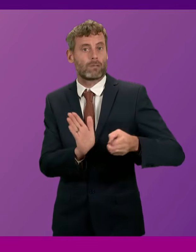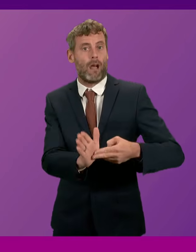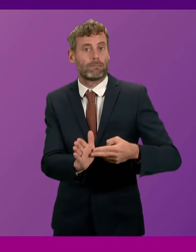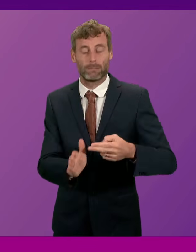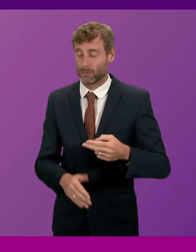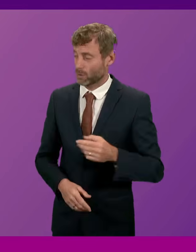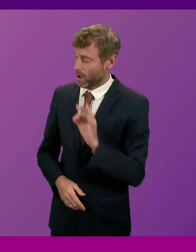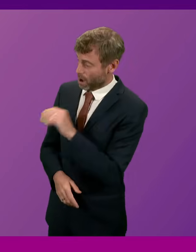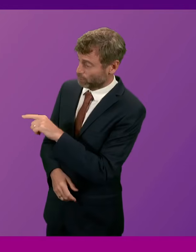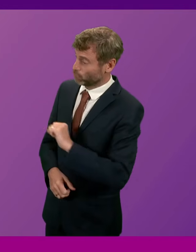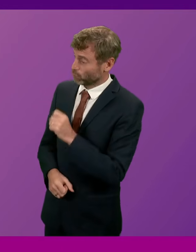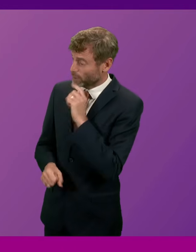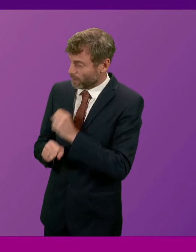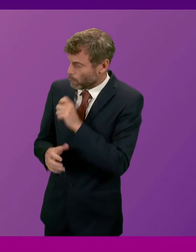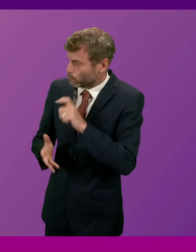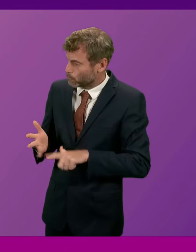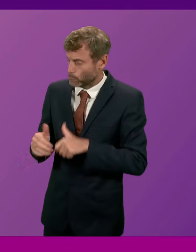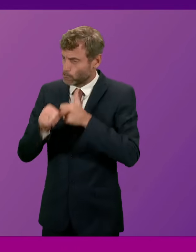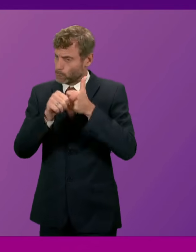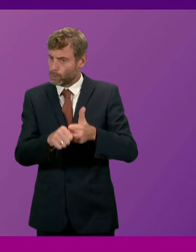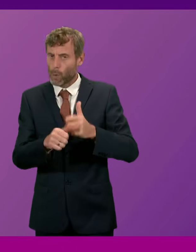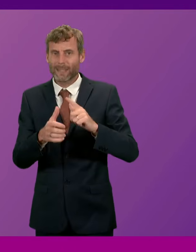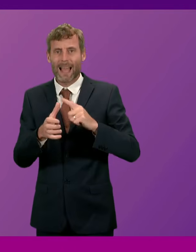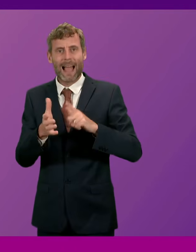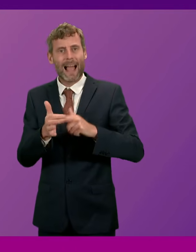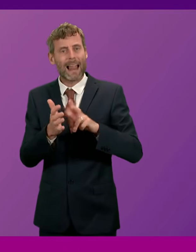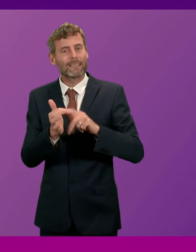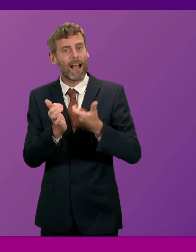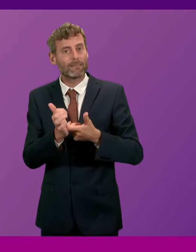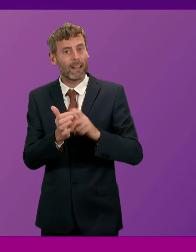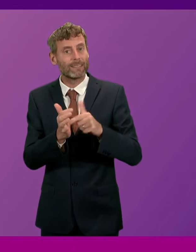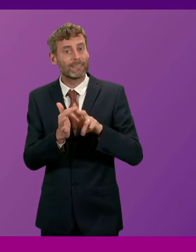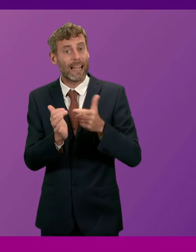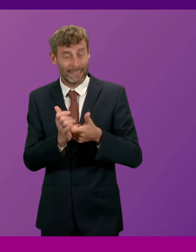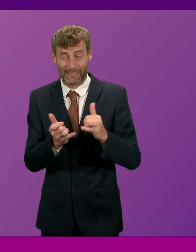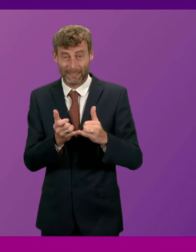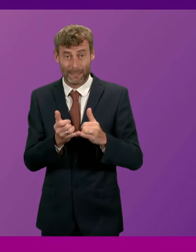the Scottish Government has taken to support Alexander Dennis in securing new orders?